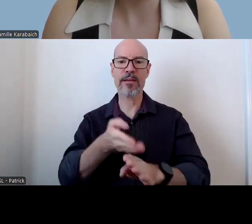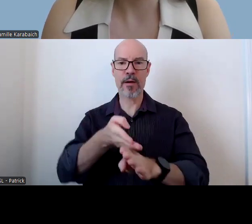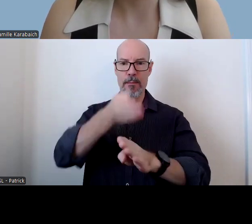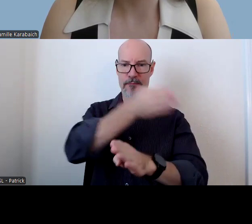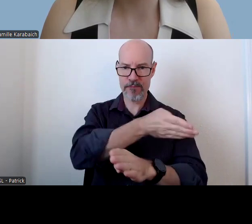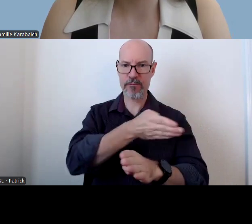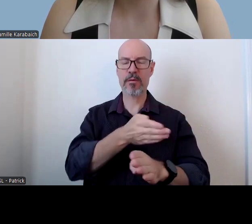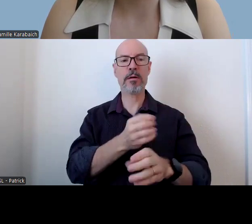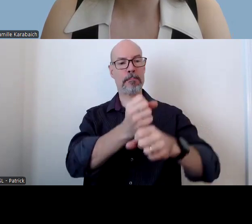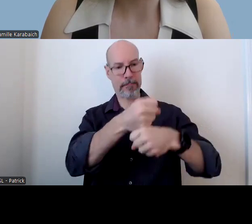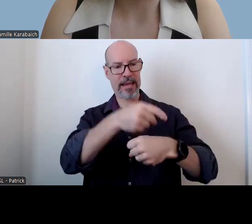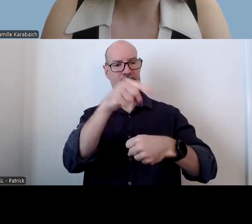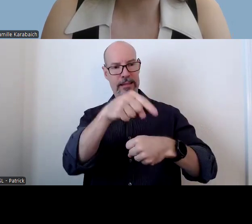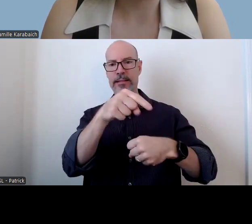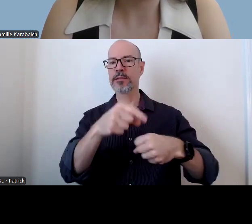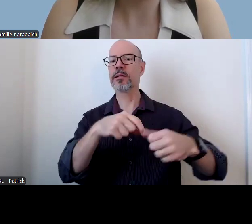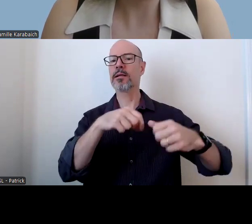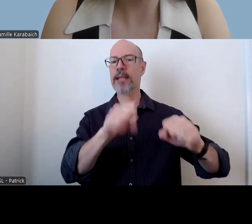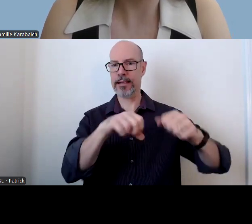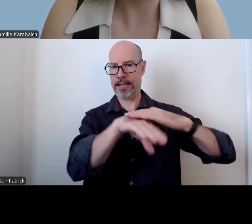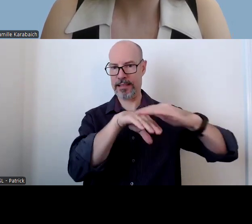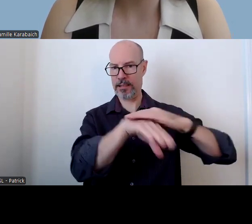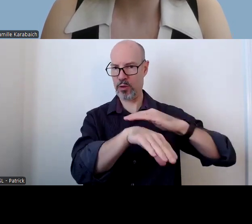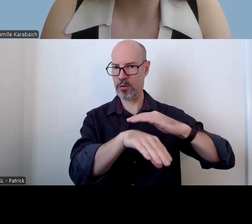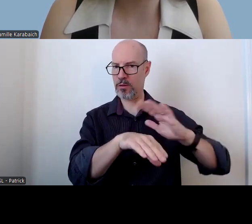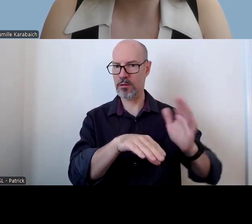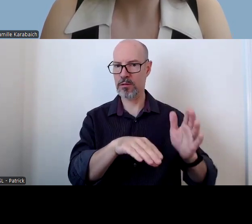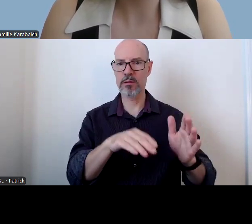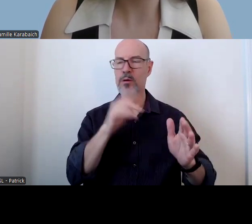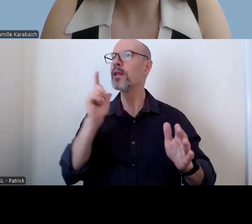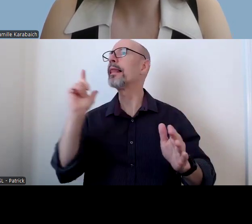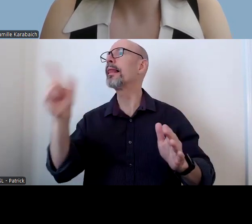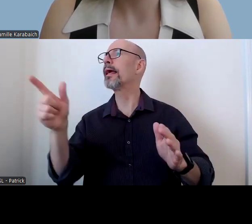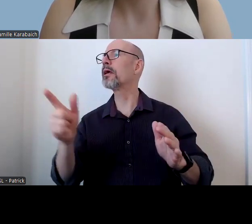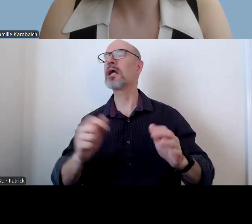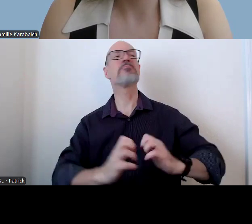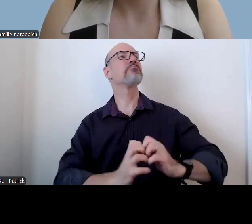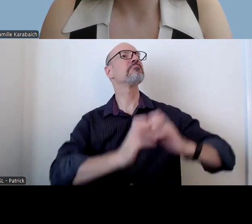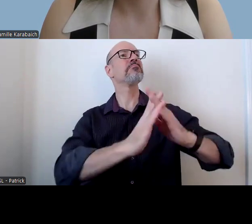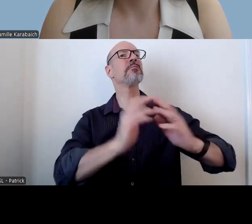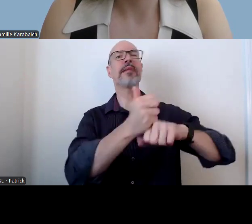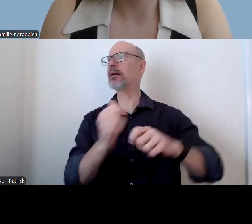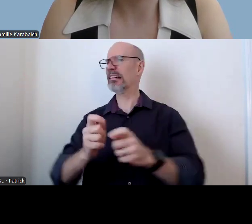start than to try to retrofit it So it will save you time and energy and potentially money, as